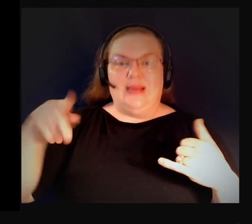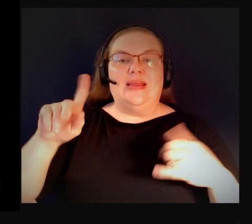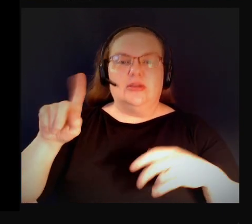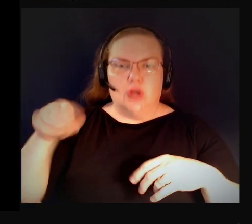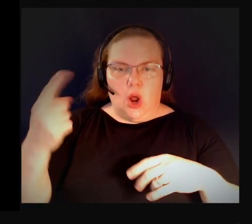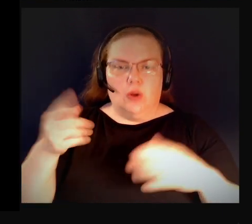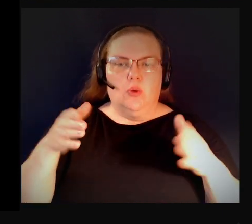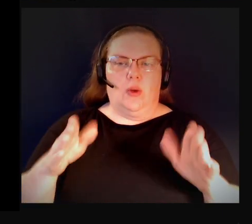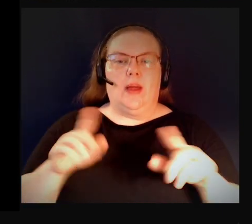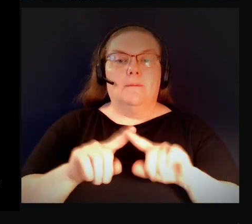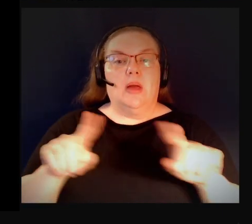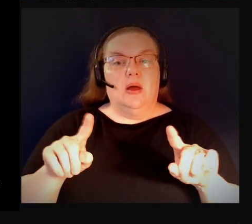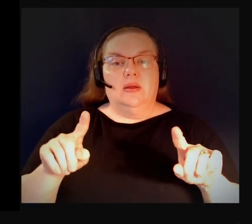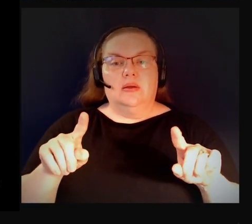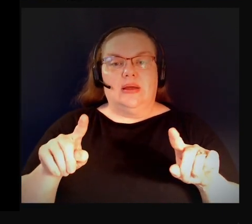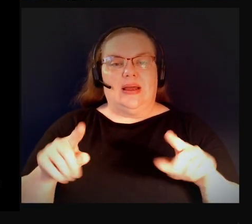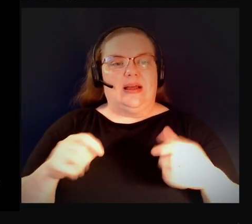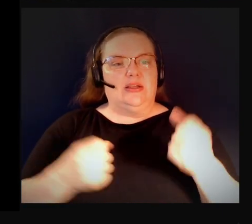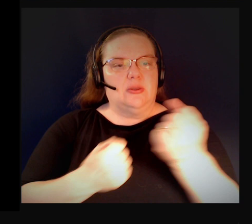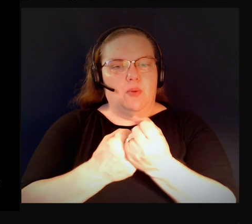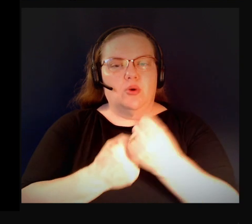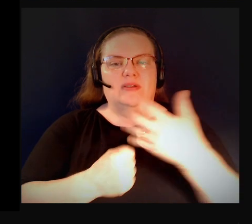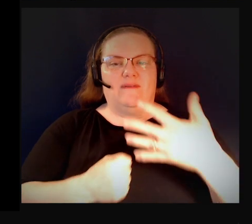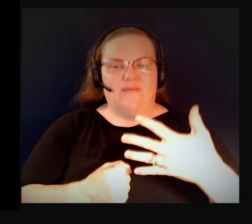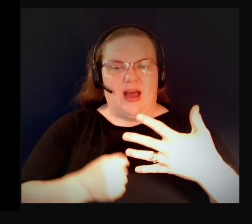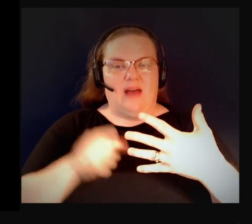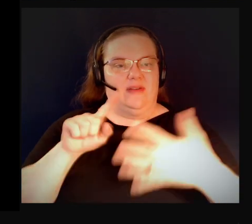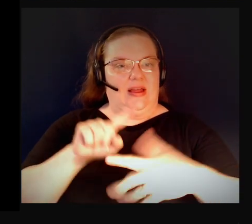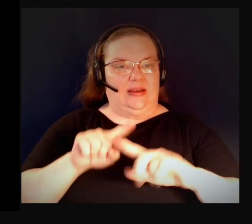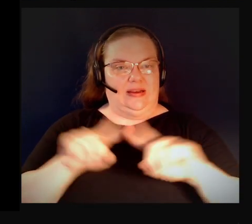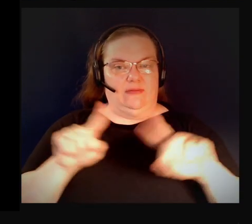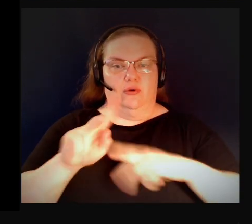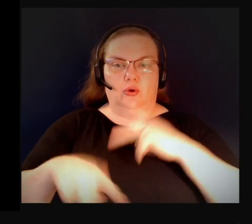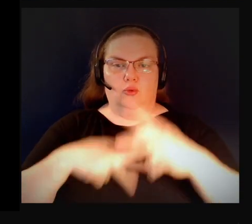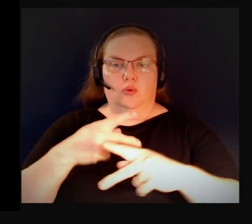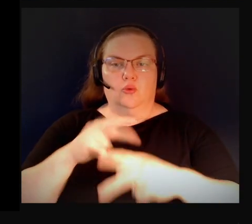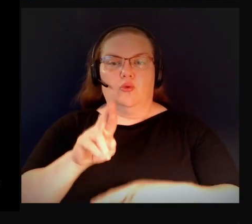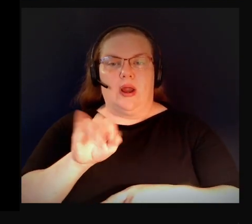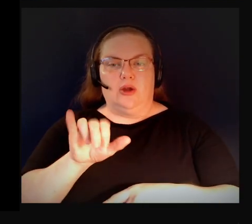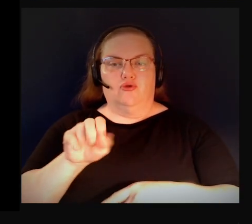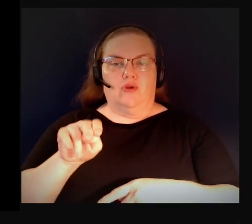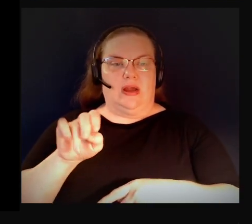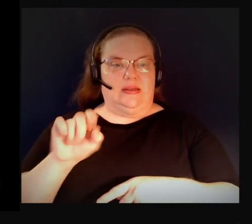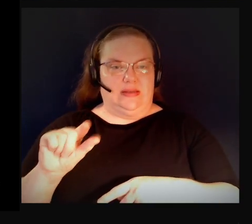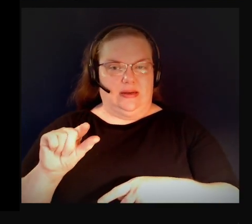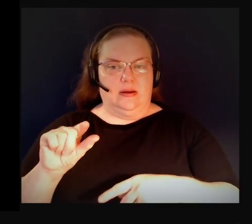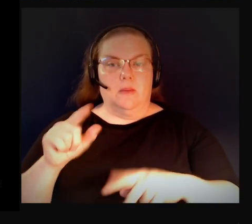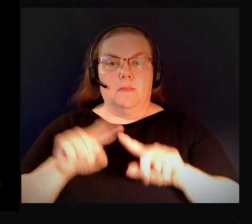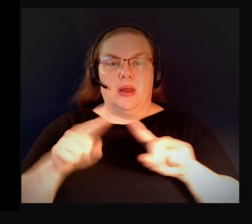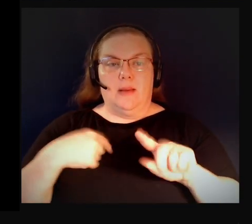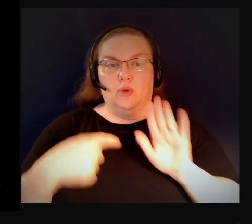HDRP supports five different ray tracing effects on Xbox platforms. And here I'm going to show you a shipped game